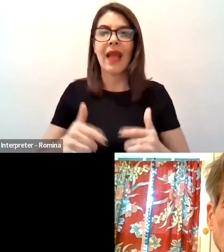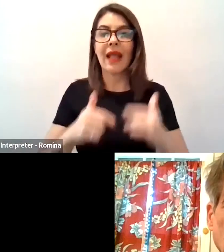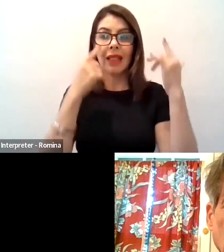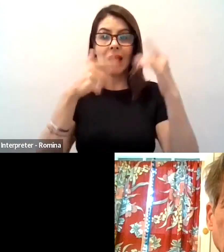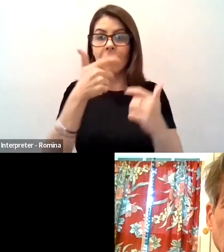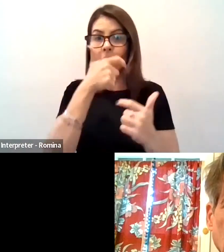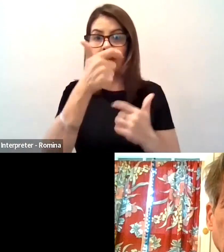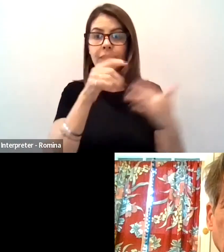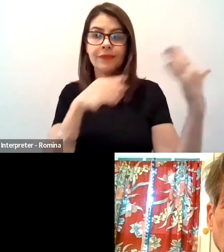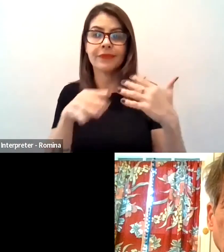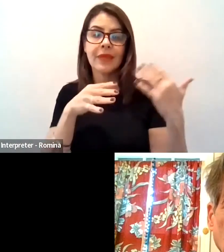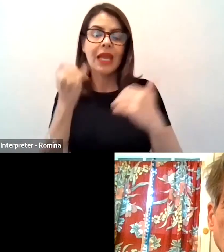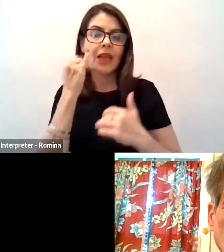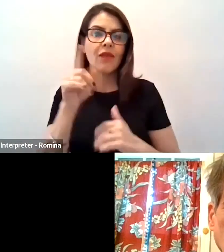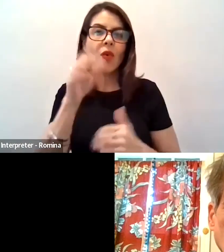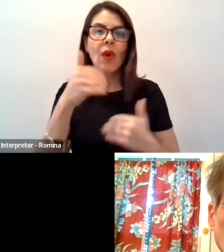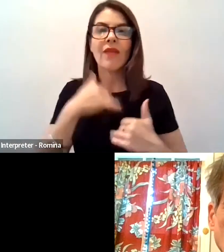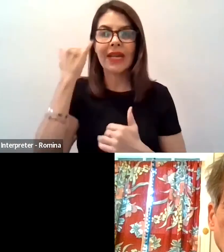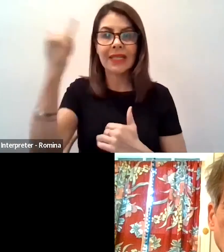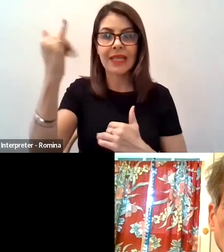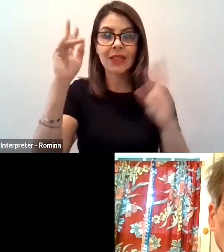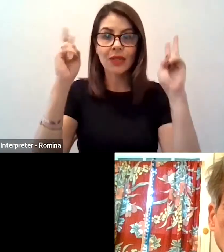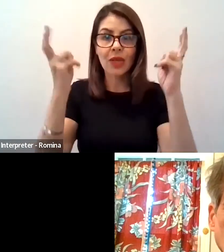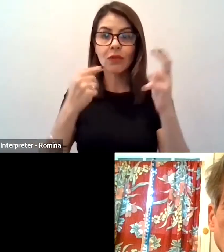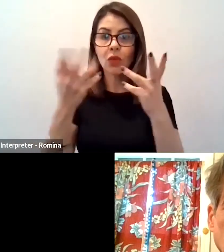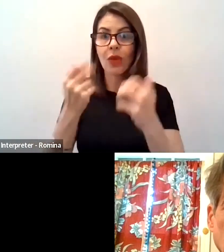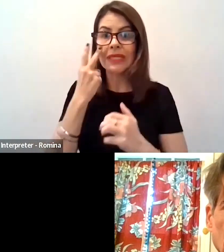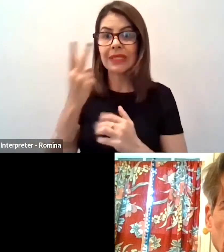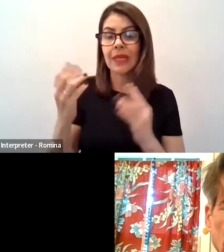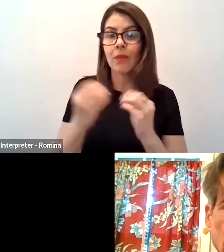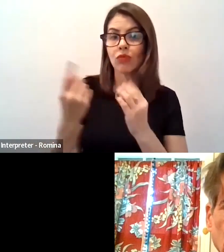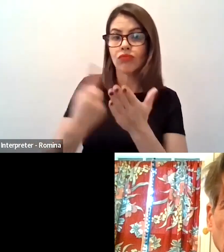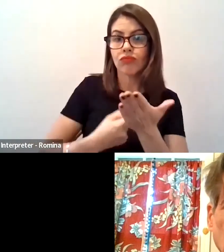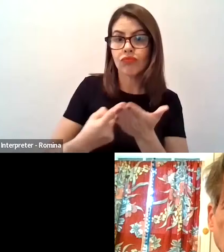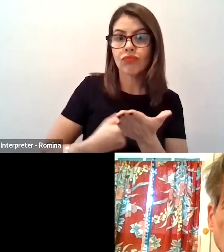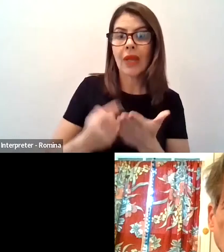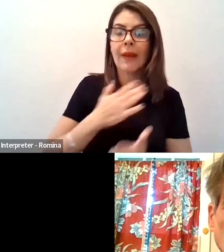If you have ideas for topics you would like to see us cover please email us,